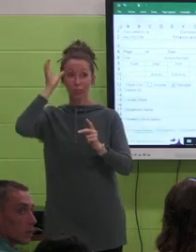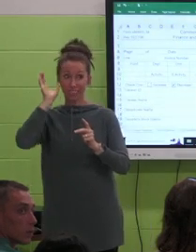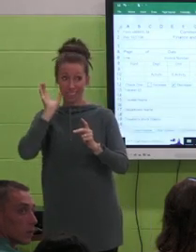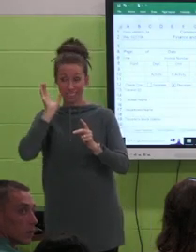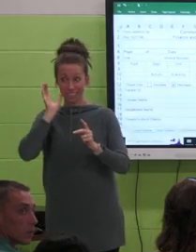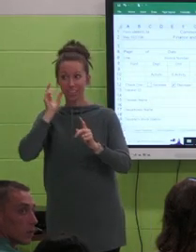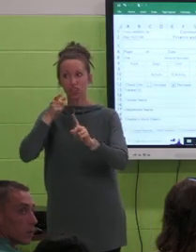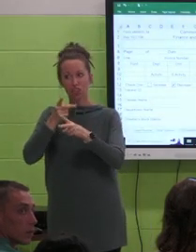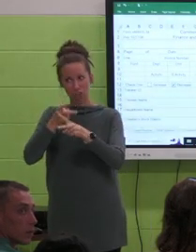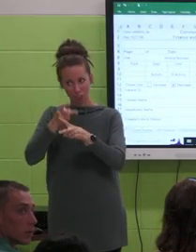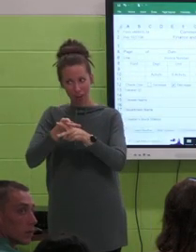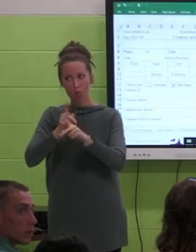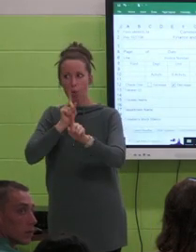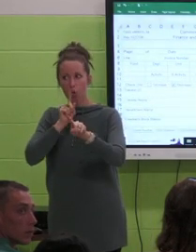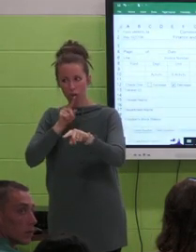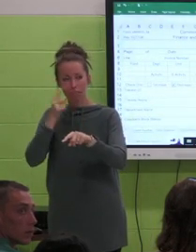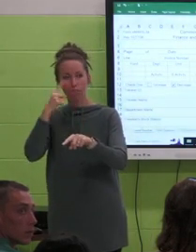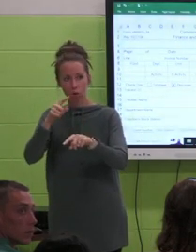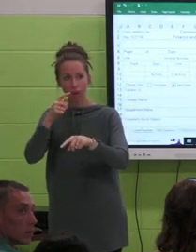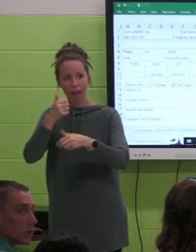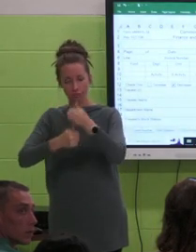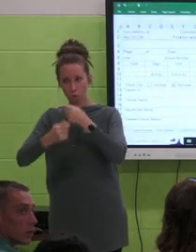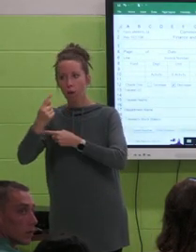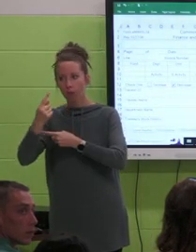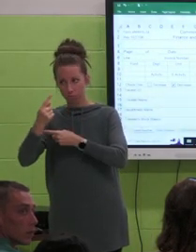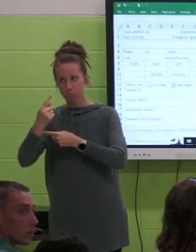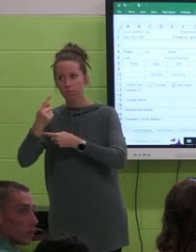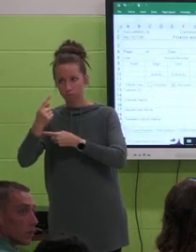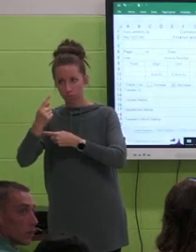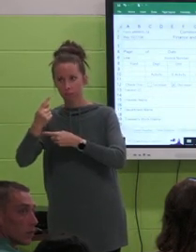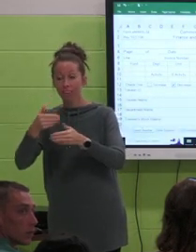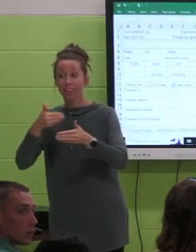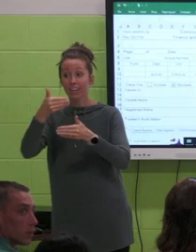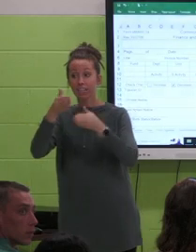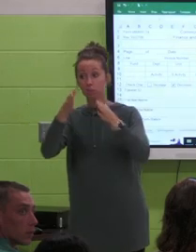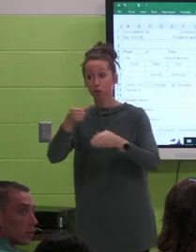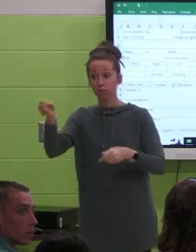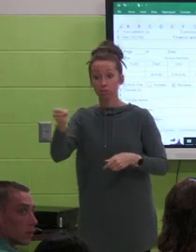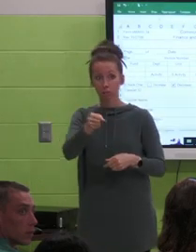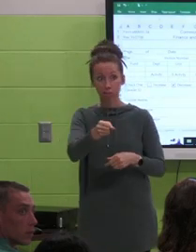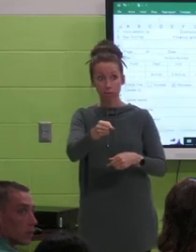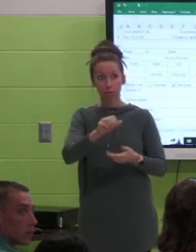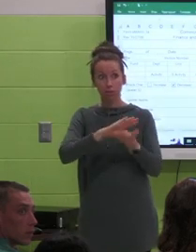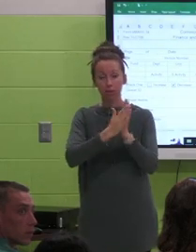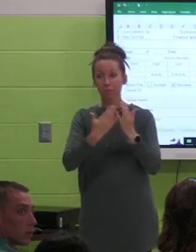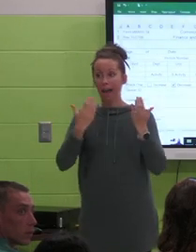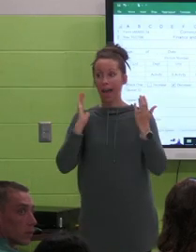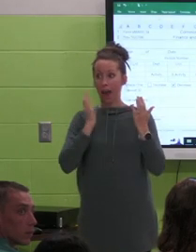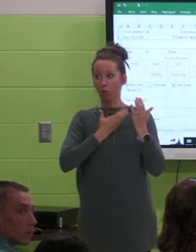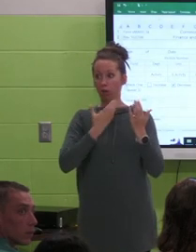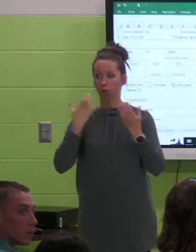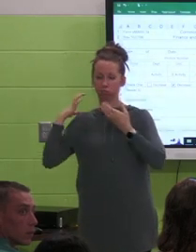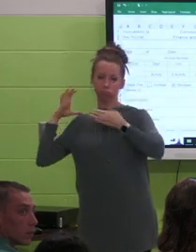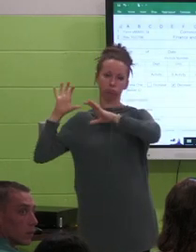ordering for everybody okay okay uhhuh the next one that came in it became our our responsibility